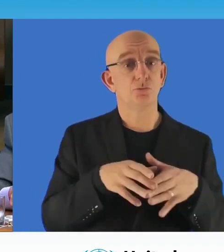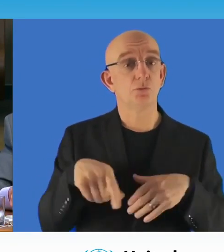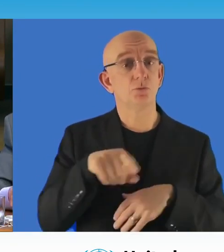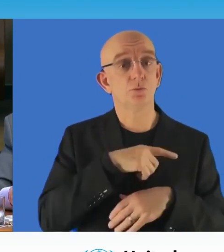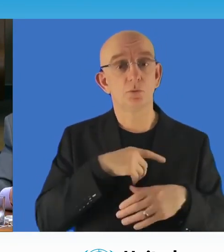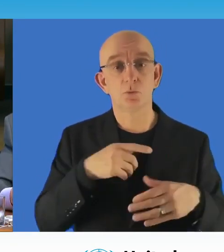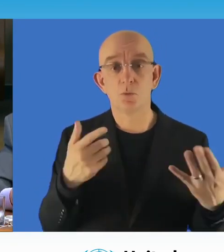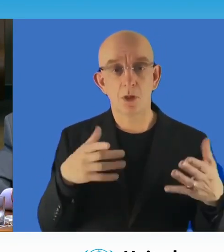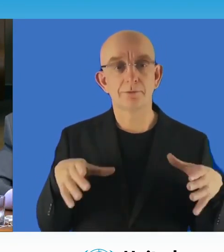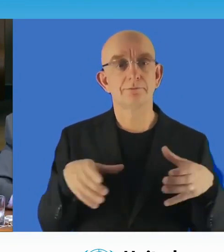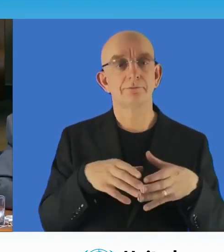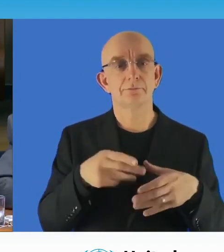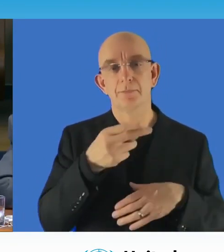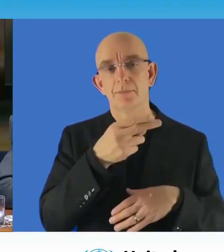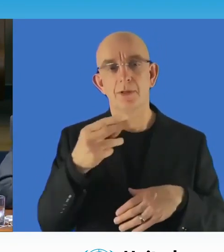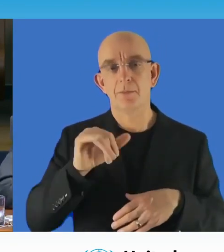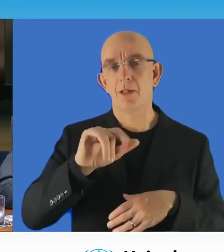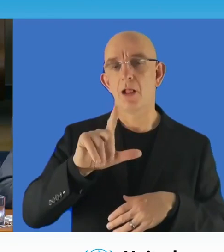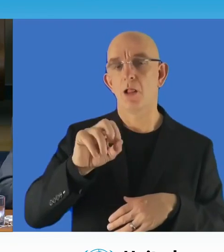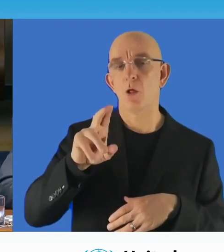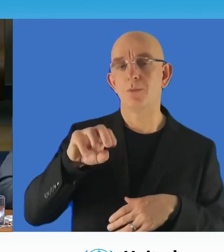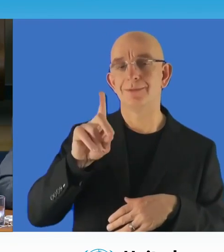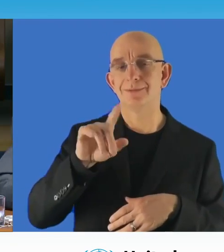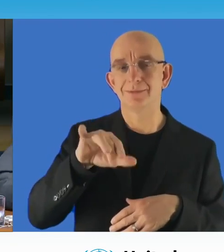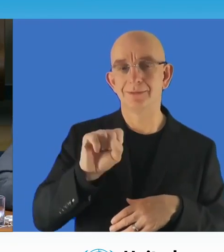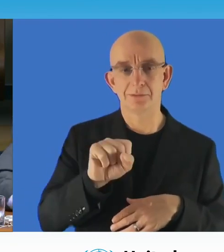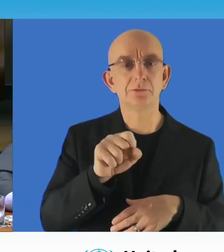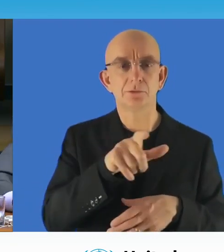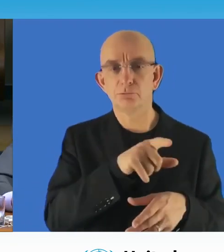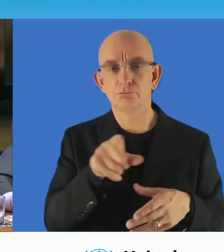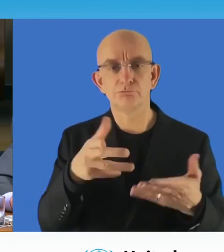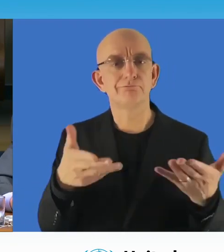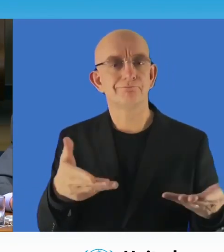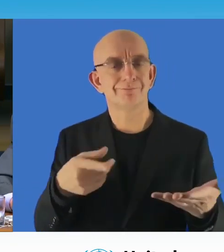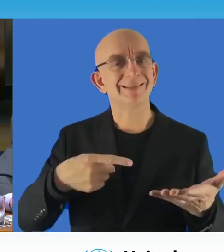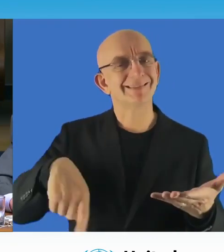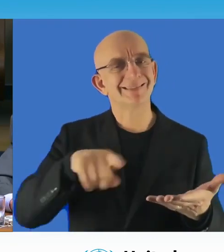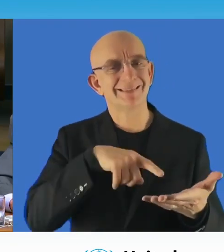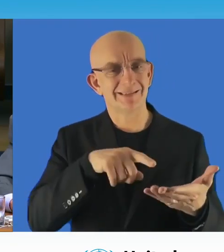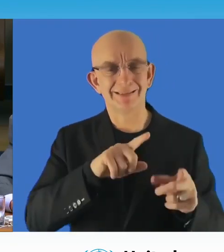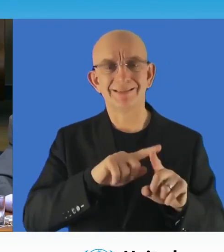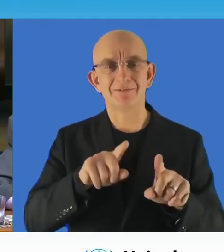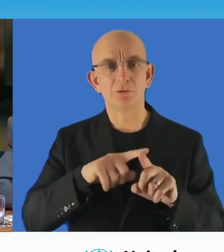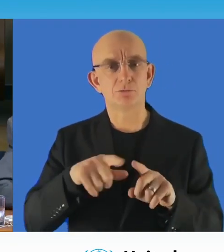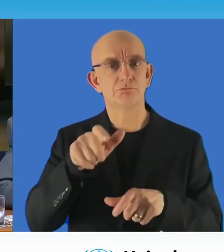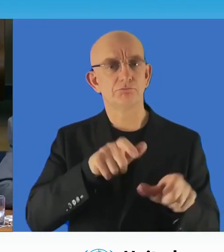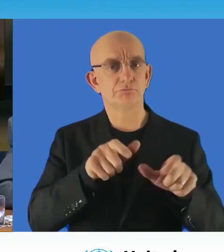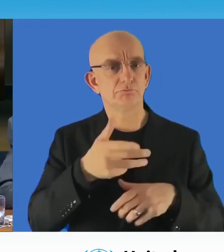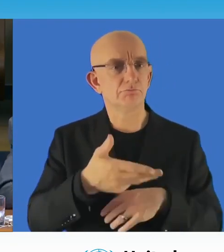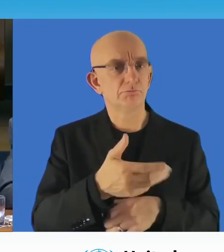organization are responsible for the rollout of their particular undis indicators from employment